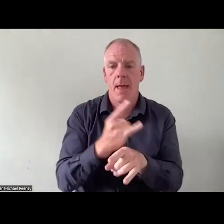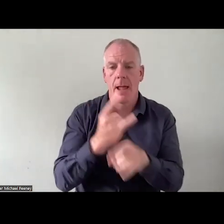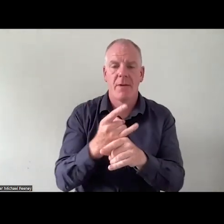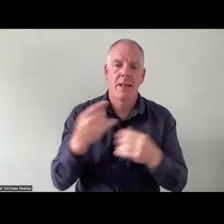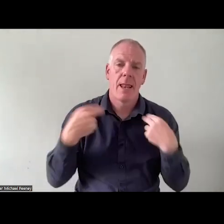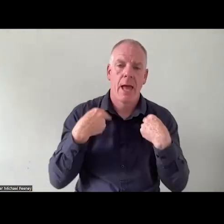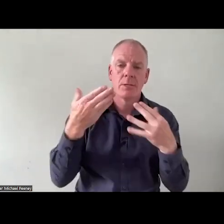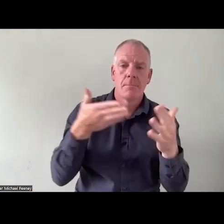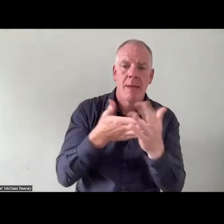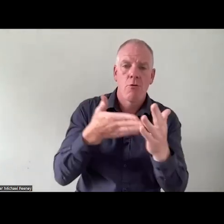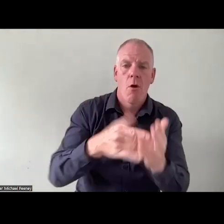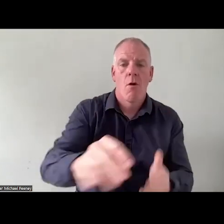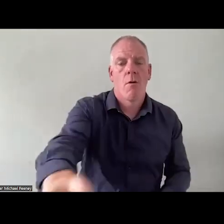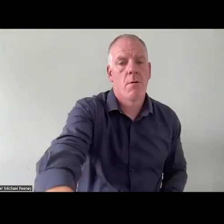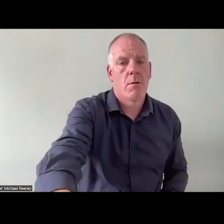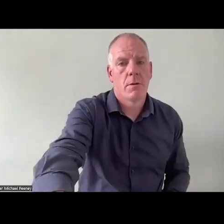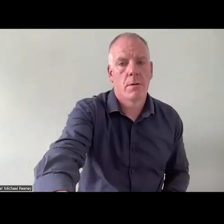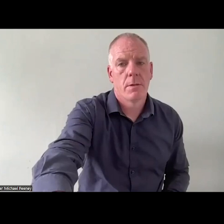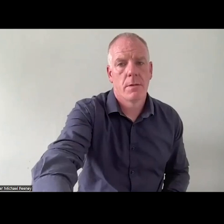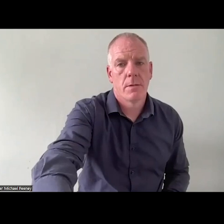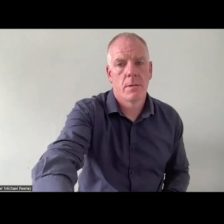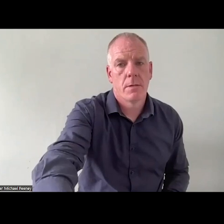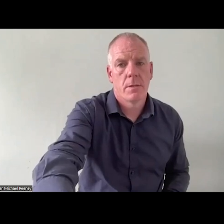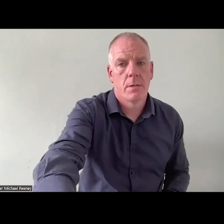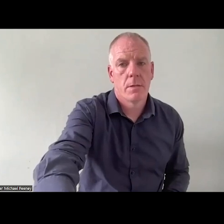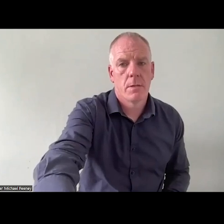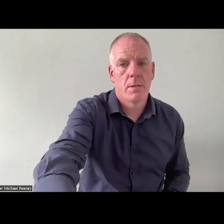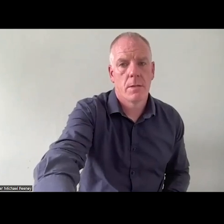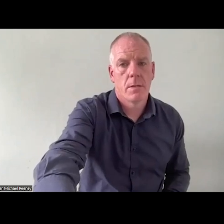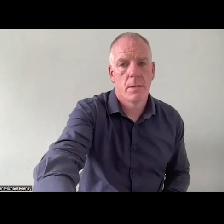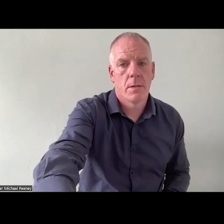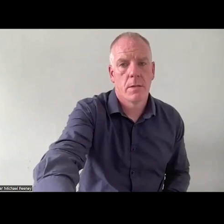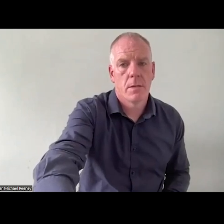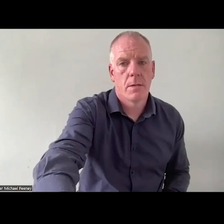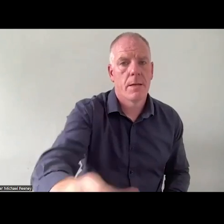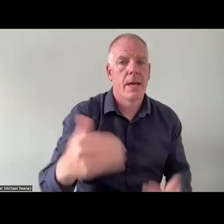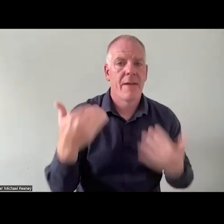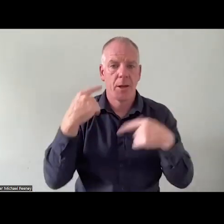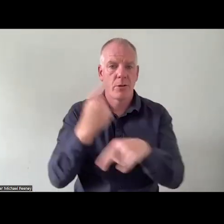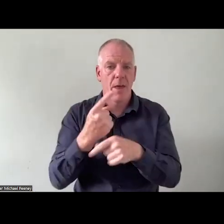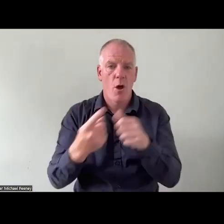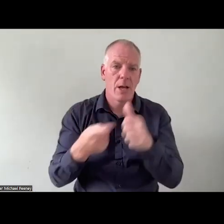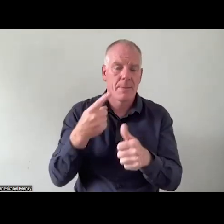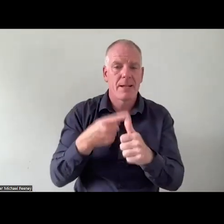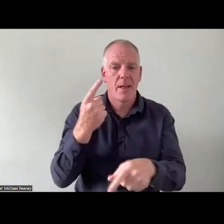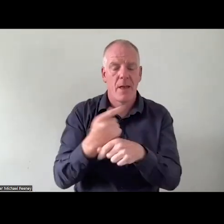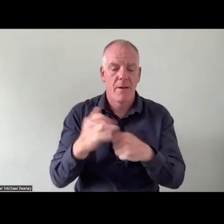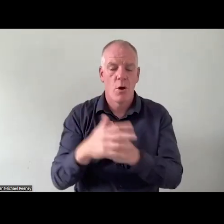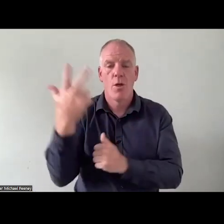So, the information can be provided, automatically translated into up to 36 different languages.